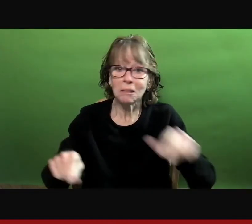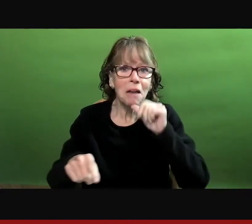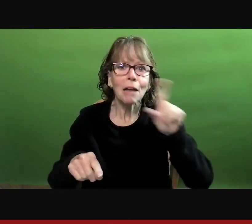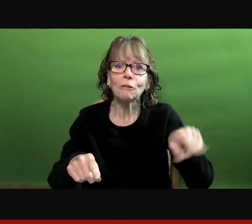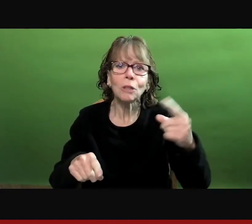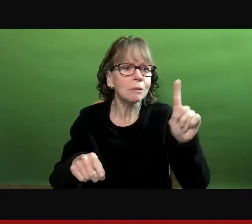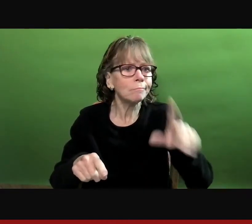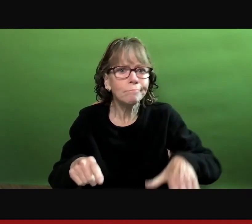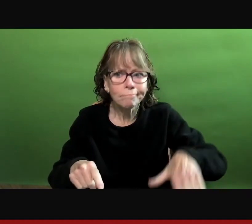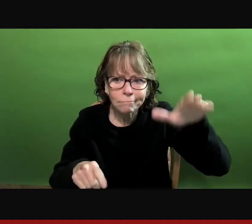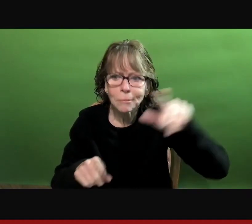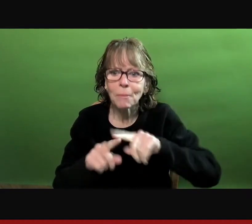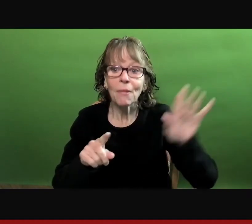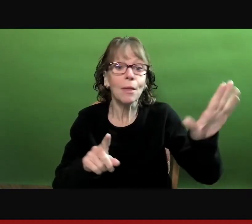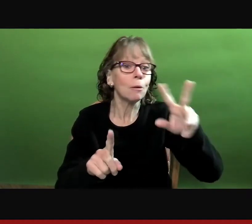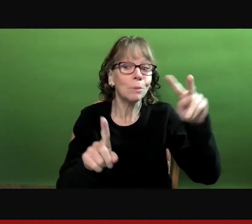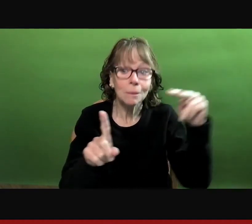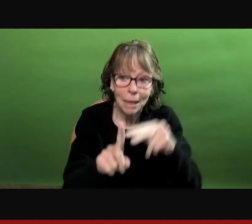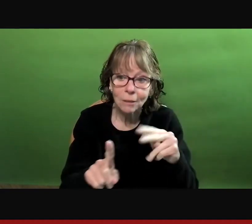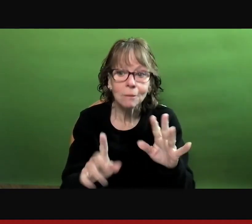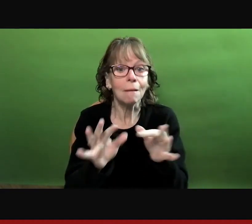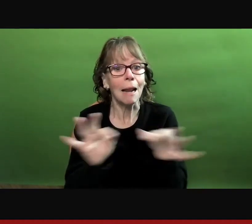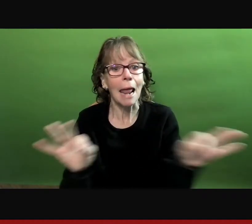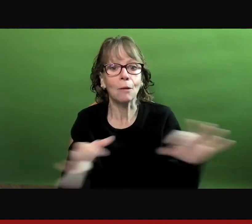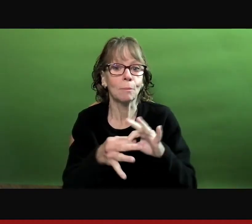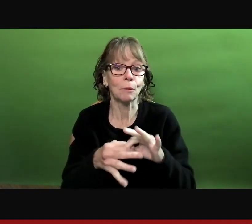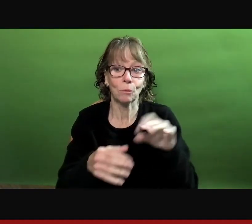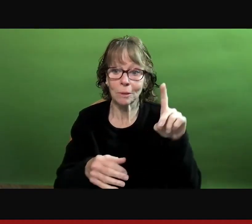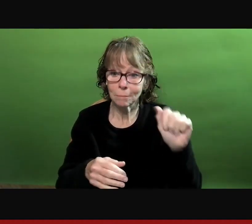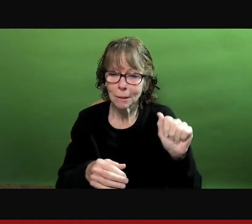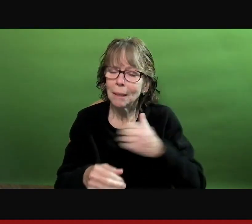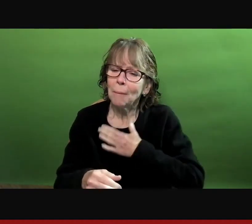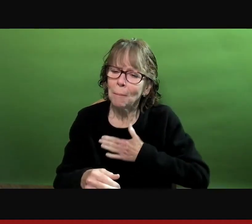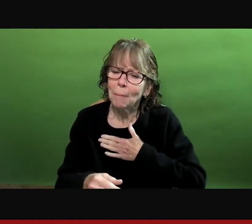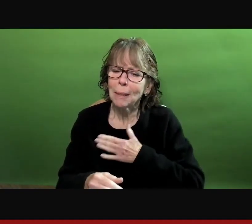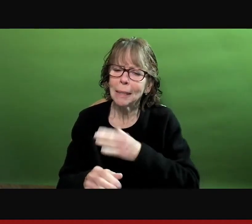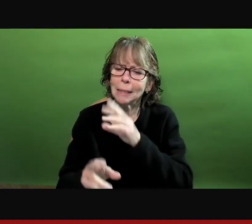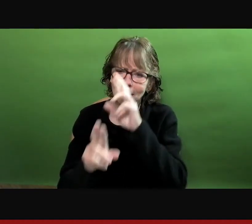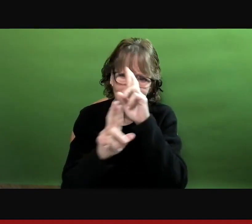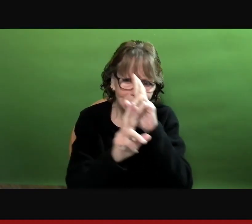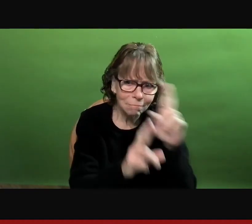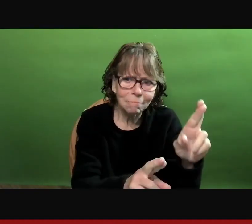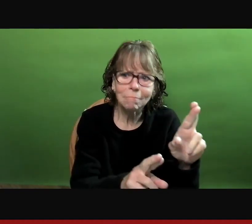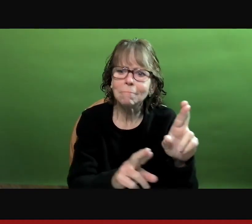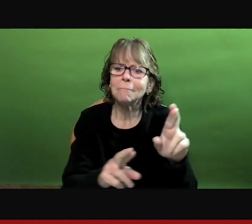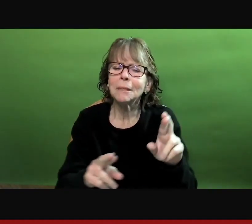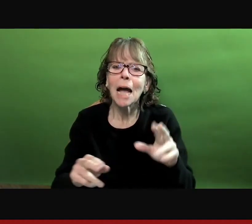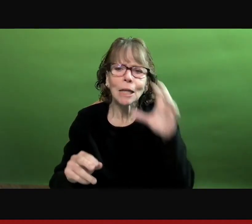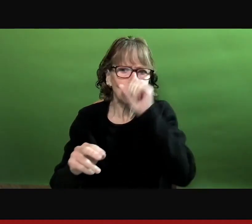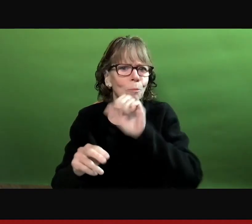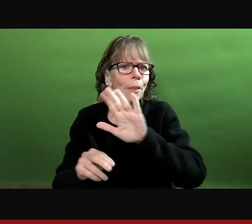and language on disability. Please treat everyone with grace and assume good intentions. This